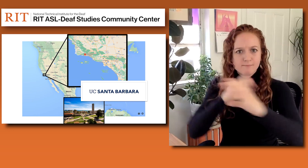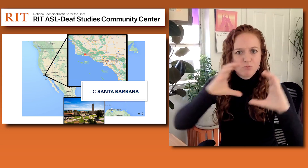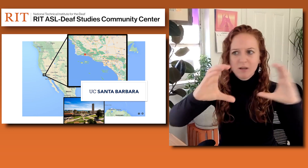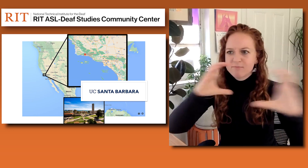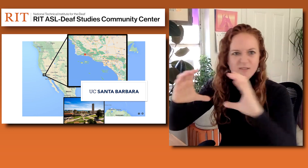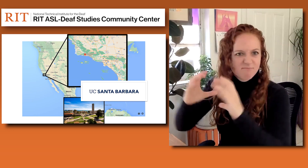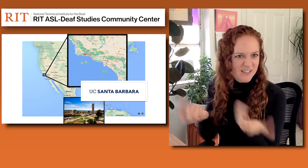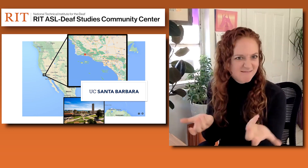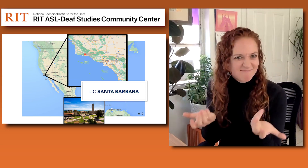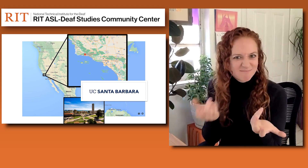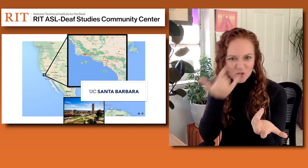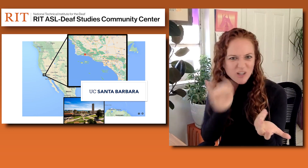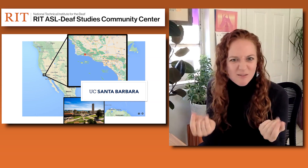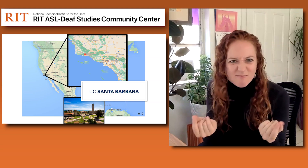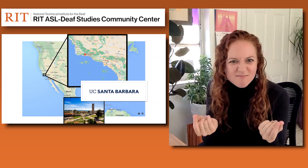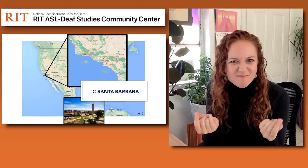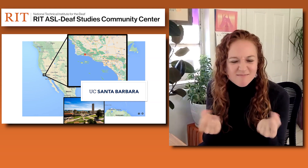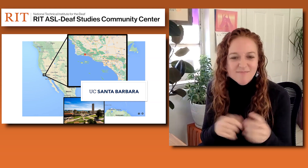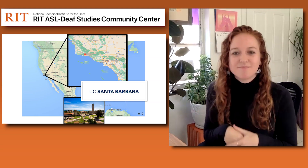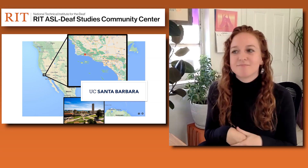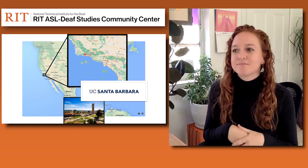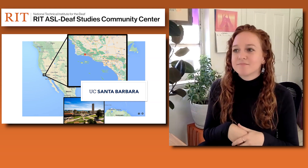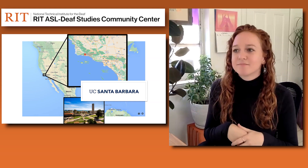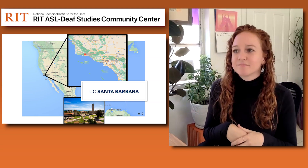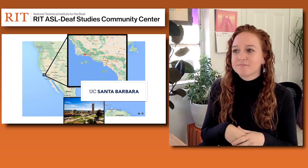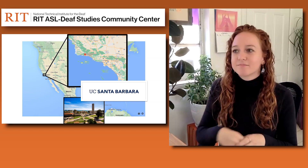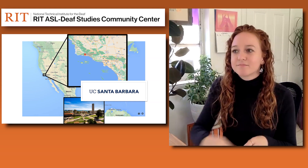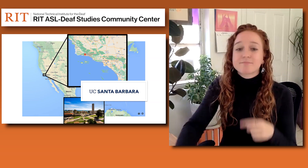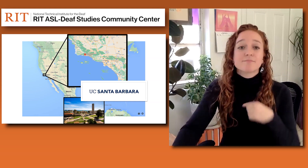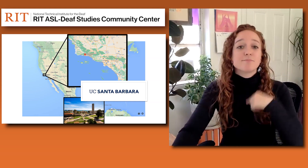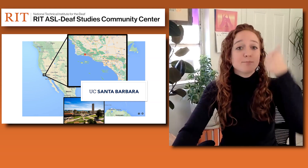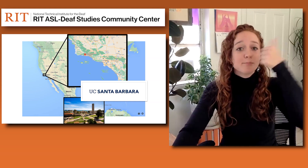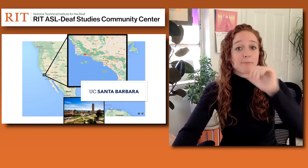in my communication toolbox, if you will.